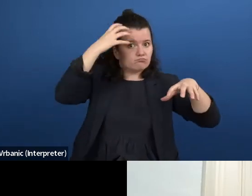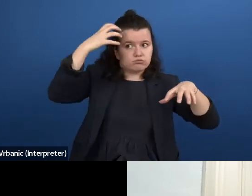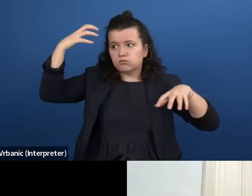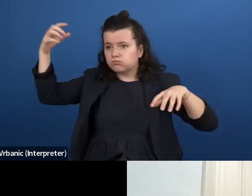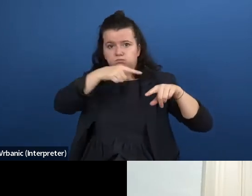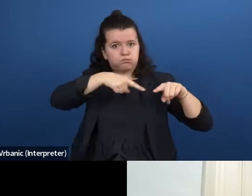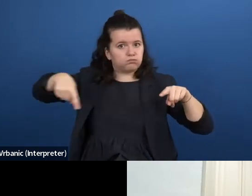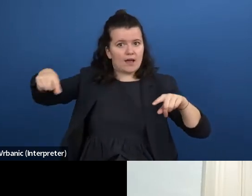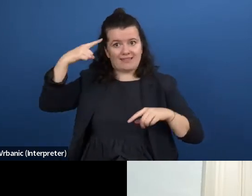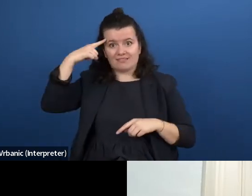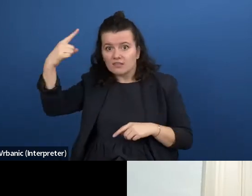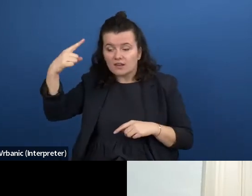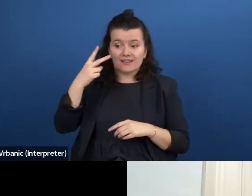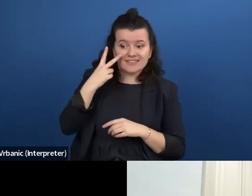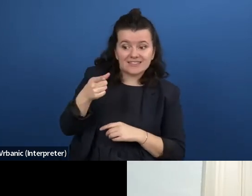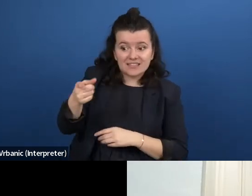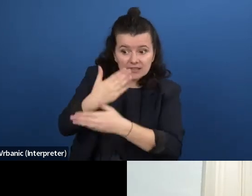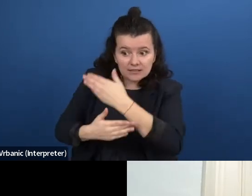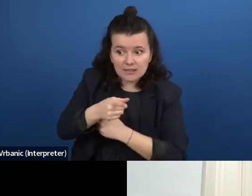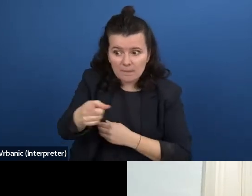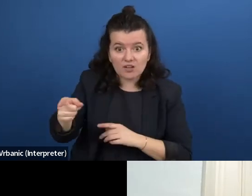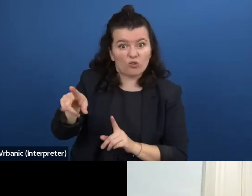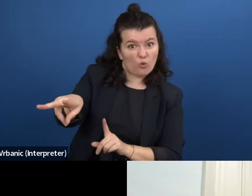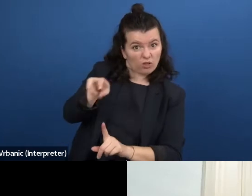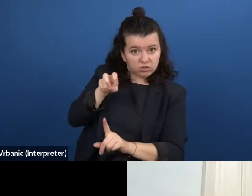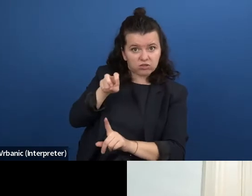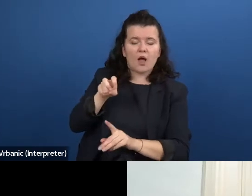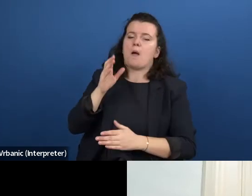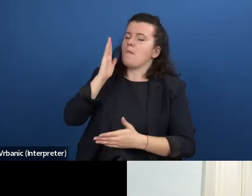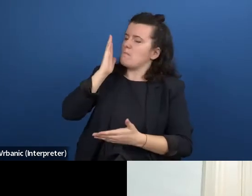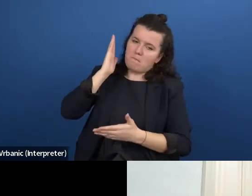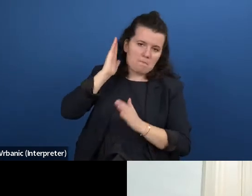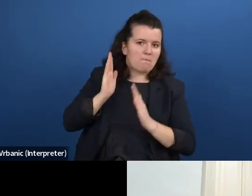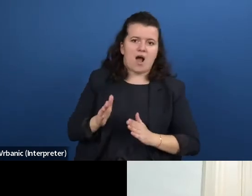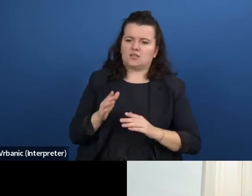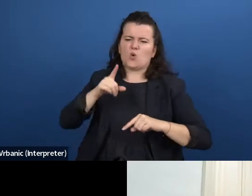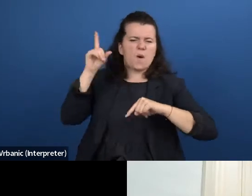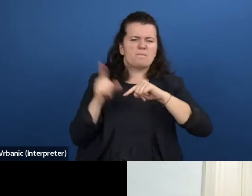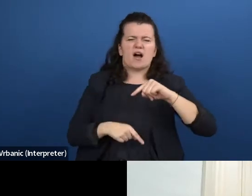exploiting of women and girls with disabilities because of both, their disability and gender.